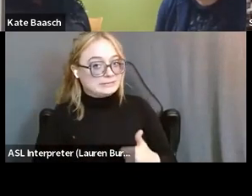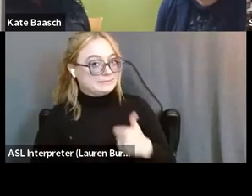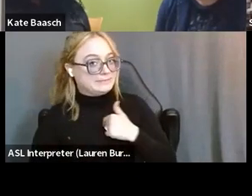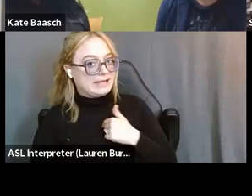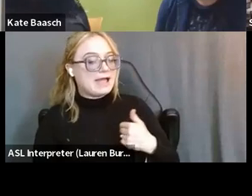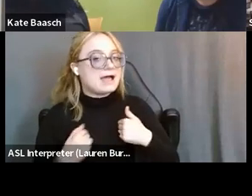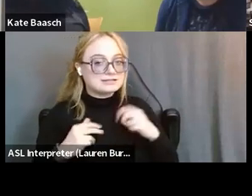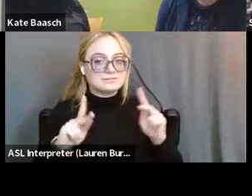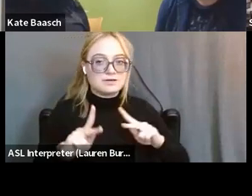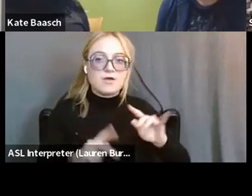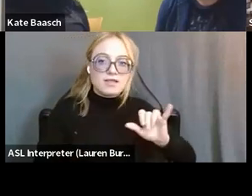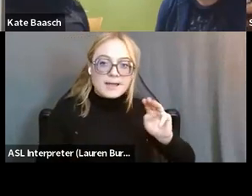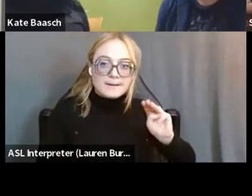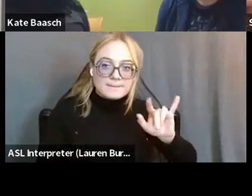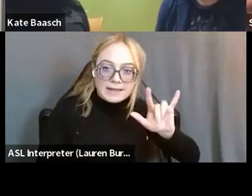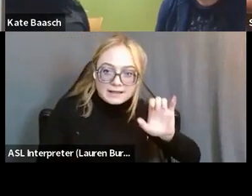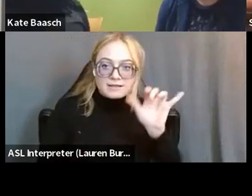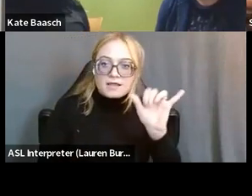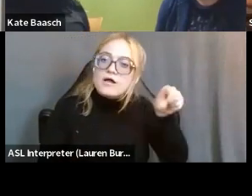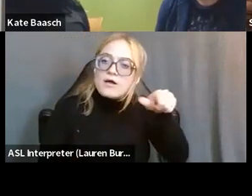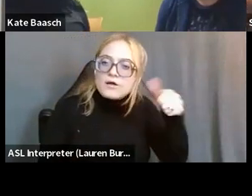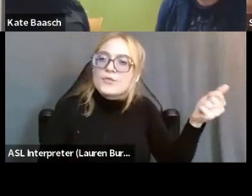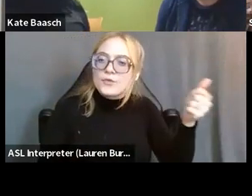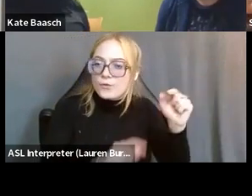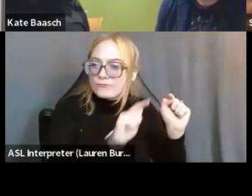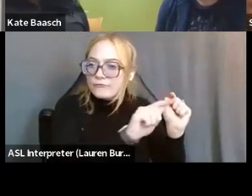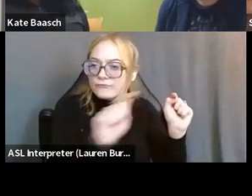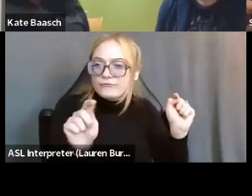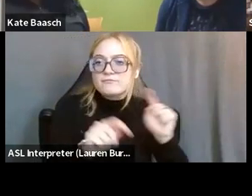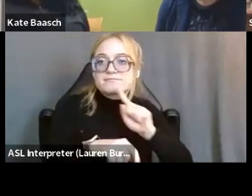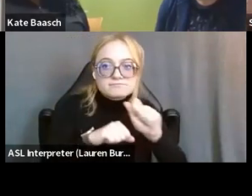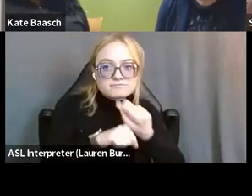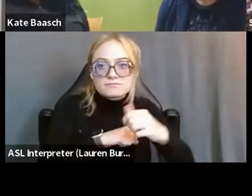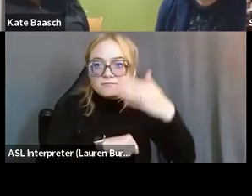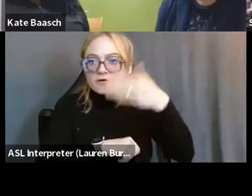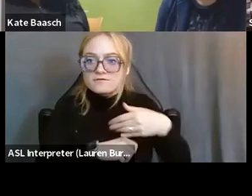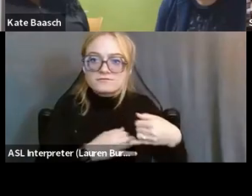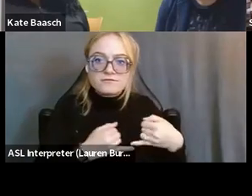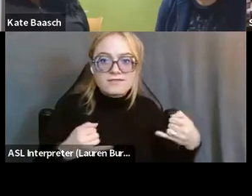and others that are actually the front line folks that you'd actually contact.